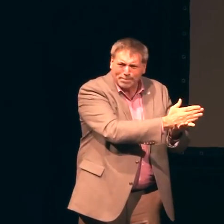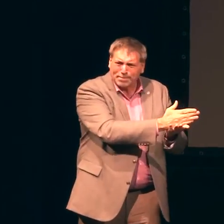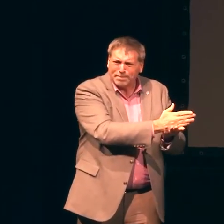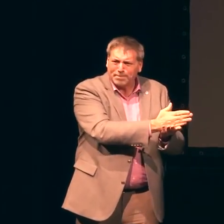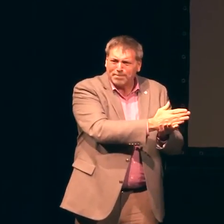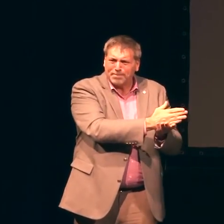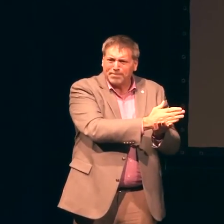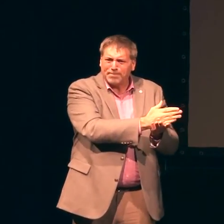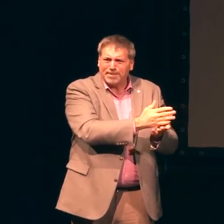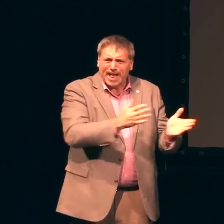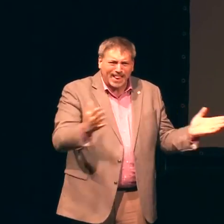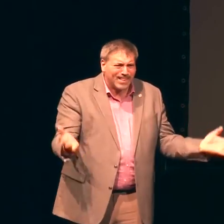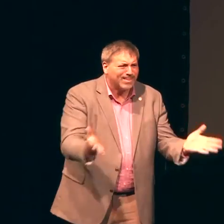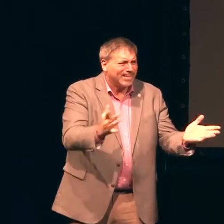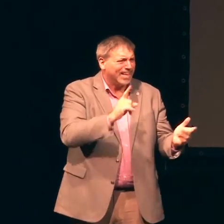You need to take responsibility and help stop